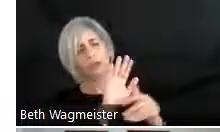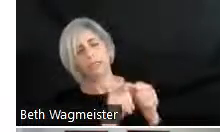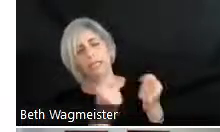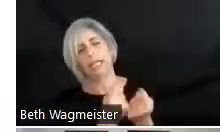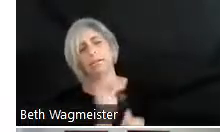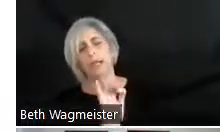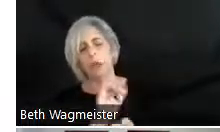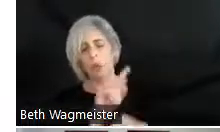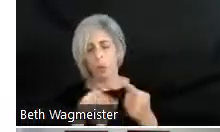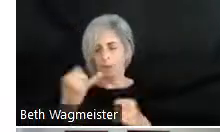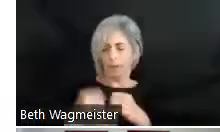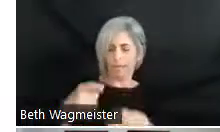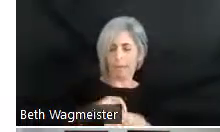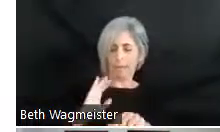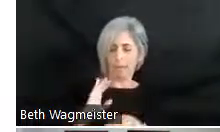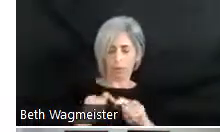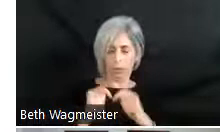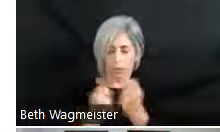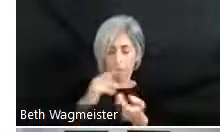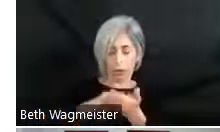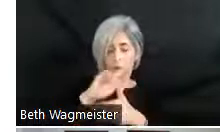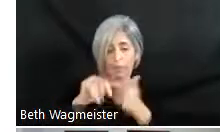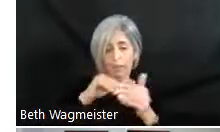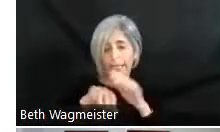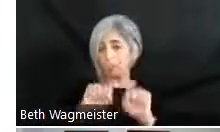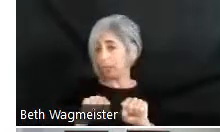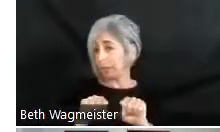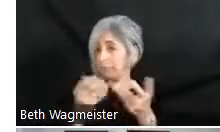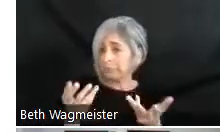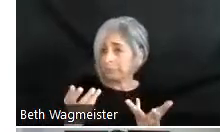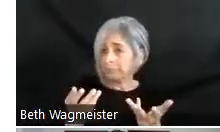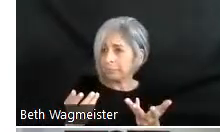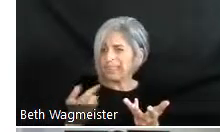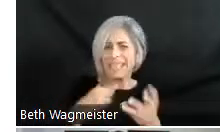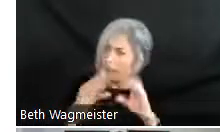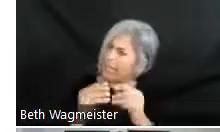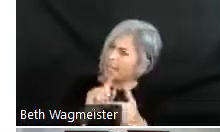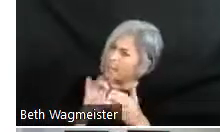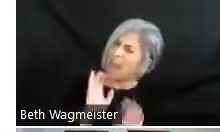last time our team learned about accessibility personas. Let's have a meeting on that. I engaged with her